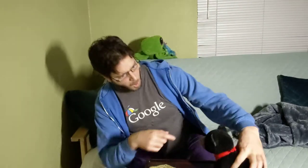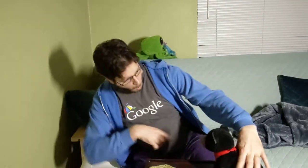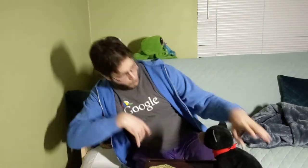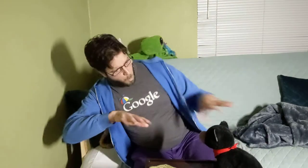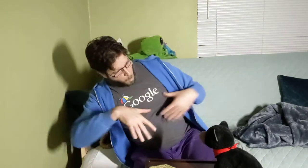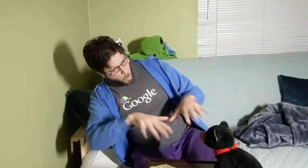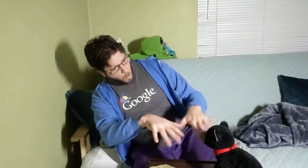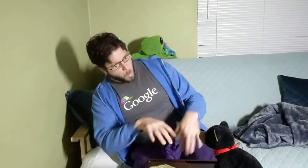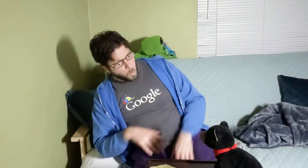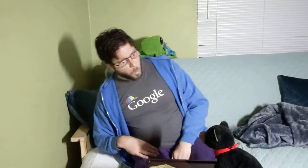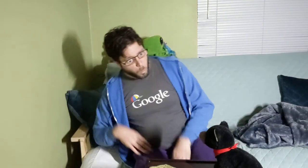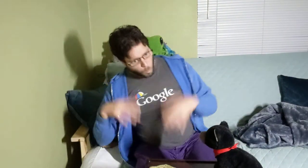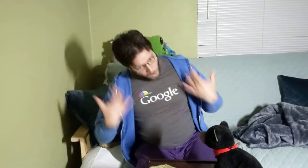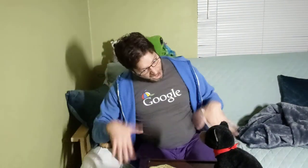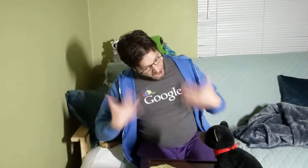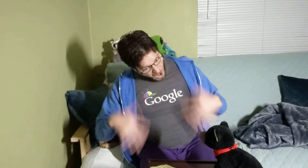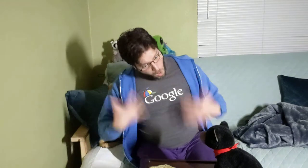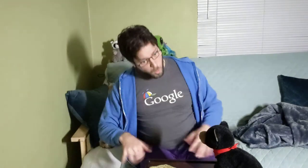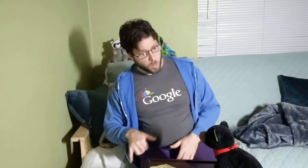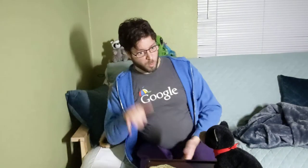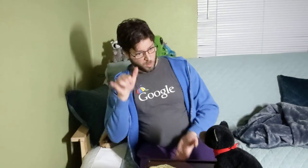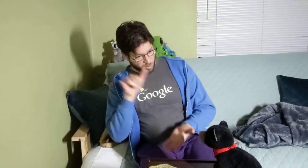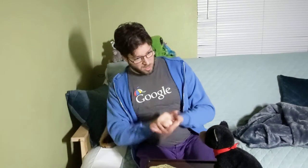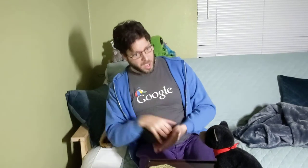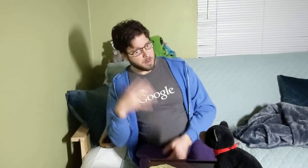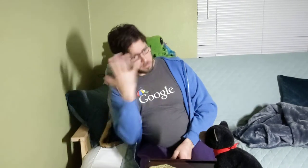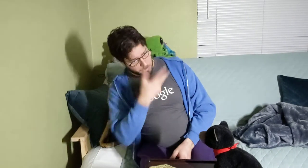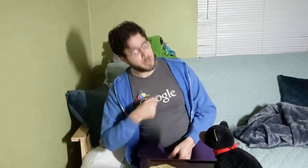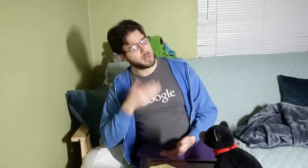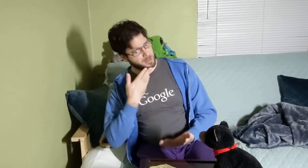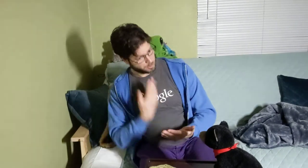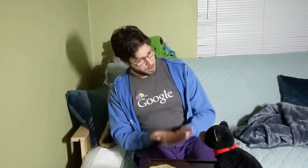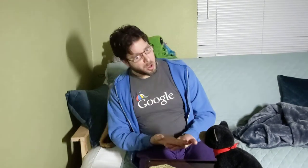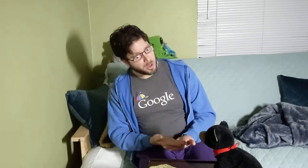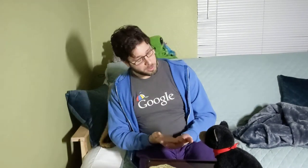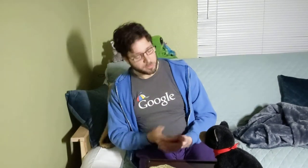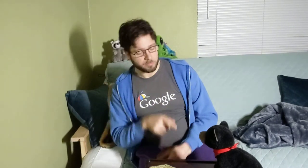[role-me] HEY WOW THAT PRETTY GOOD